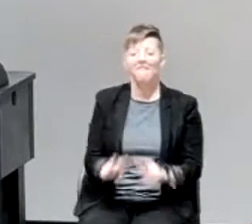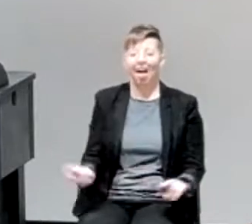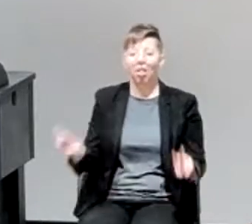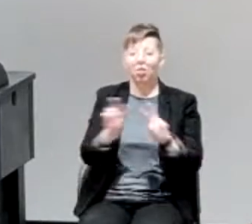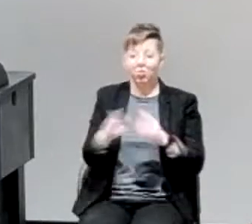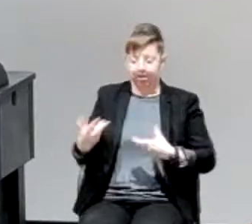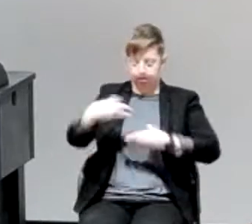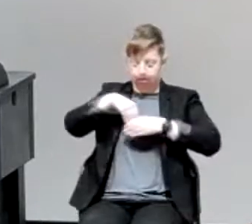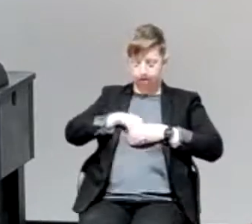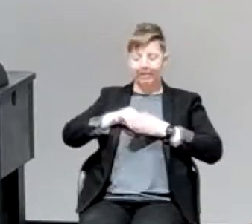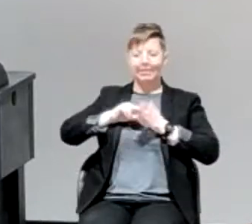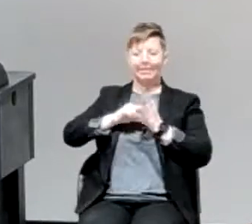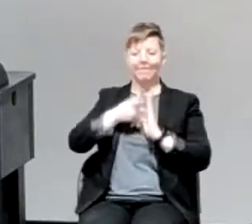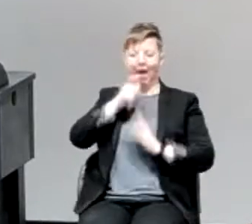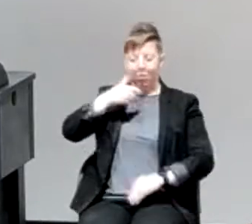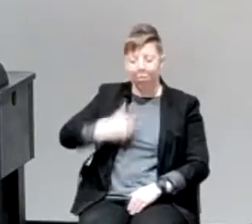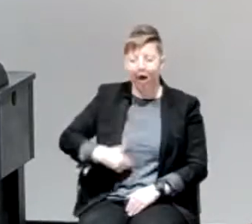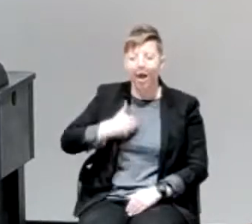Values are not things that are changed one semester to the next.